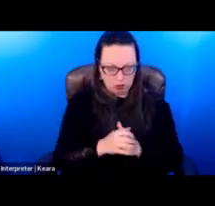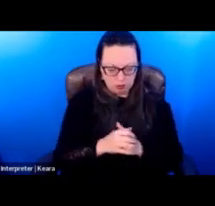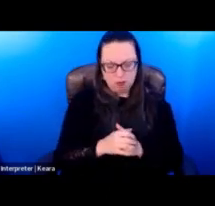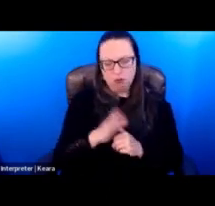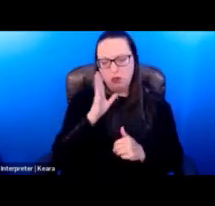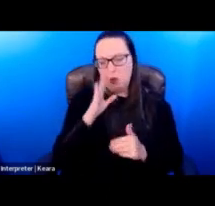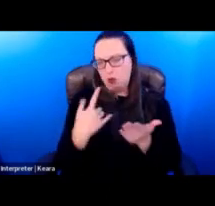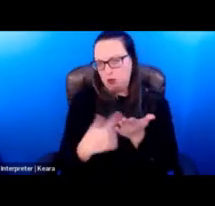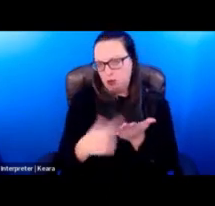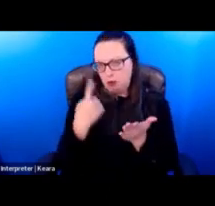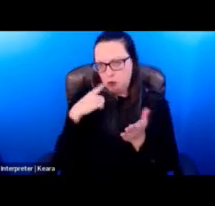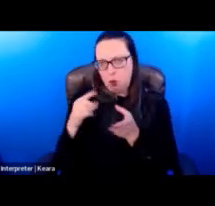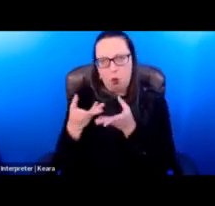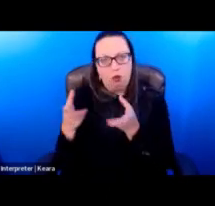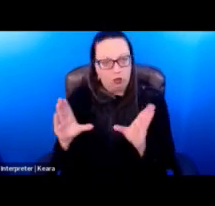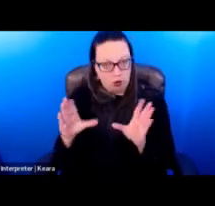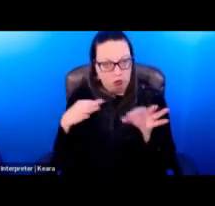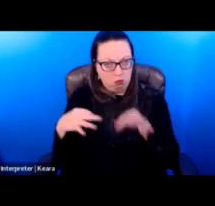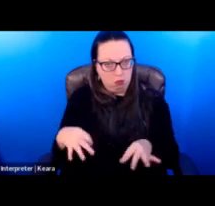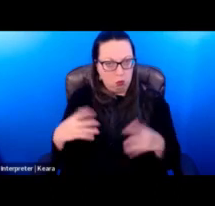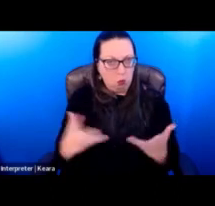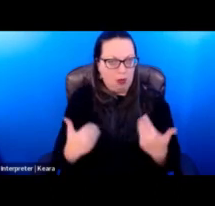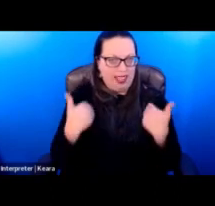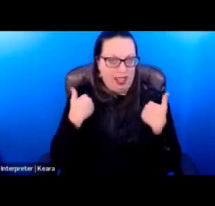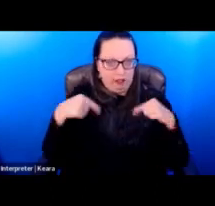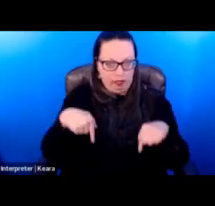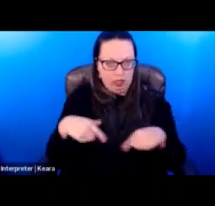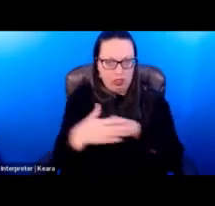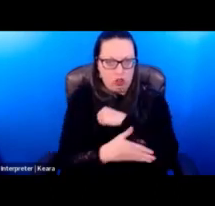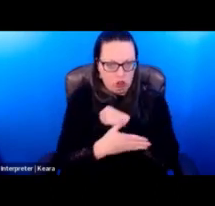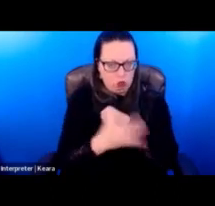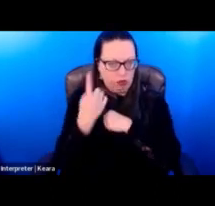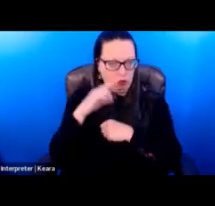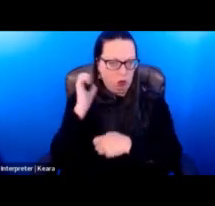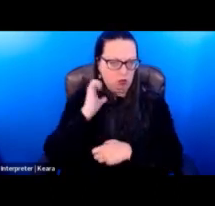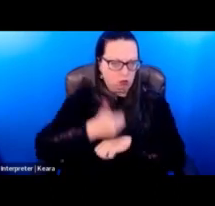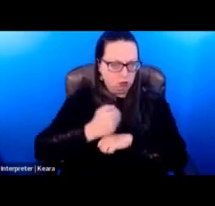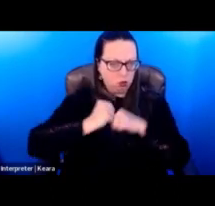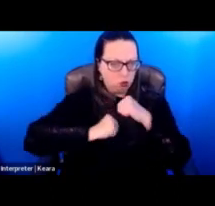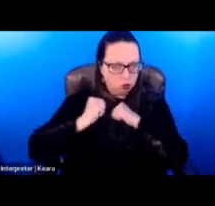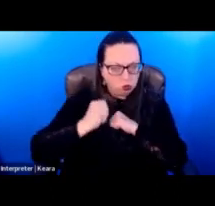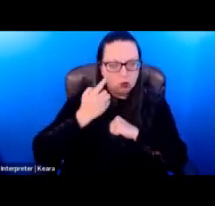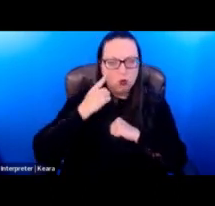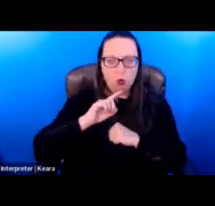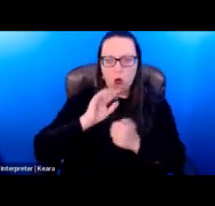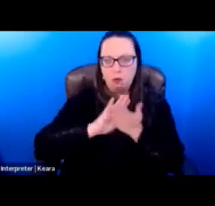give you an overview and to describe what we have in this country as our infrastructure for Aging's programs and